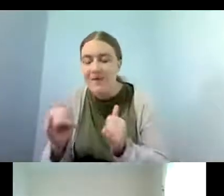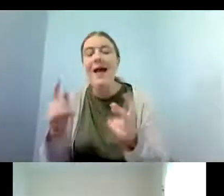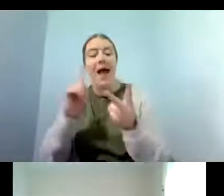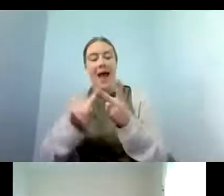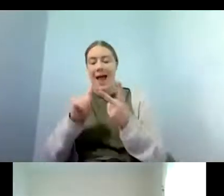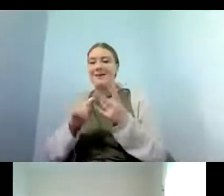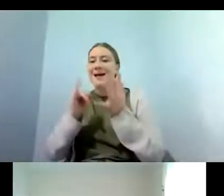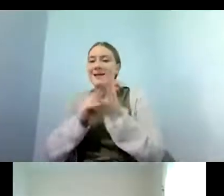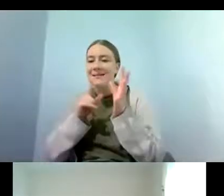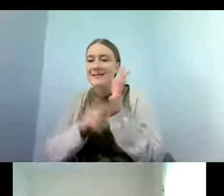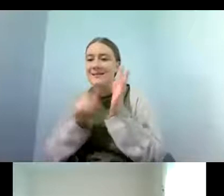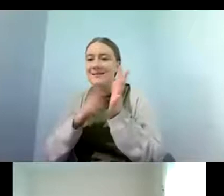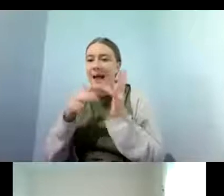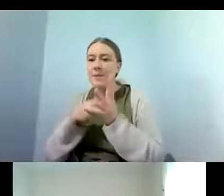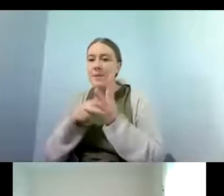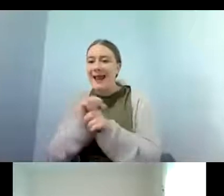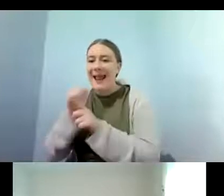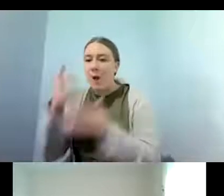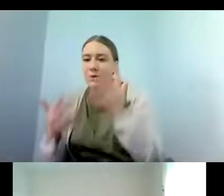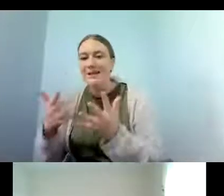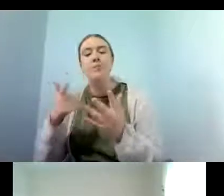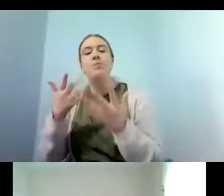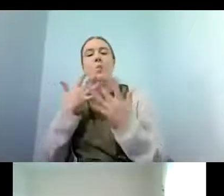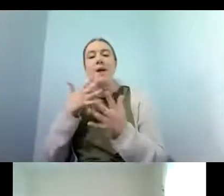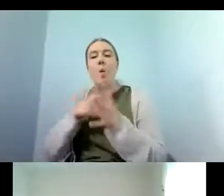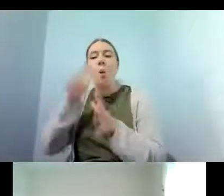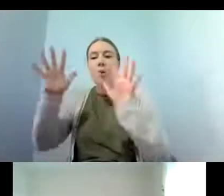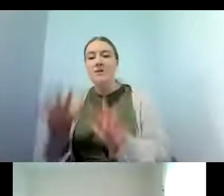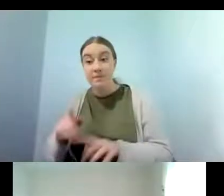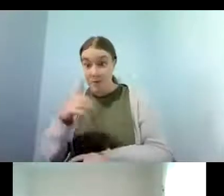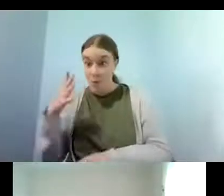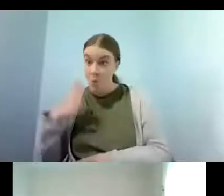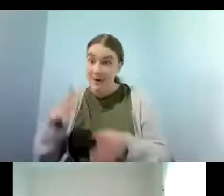and to keep up to date with that you can go to the volunteering section on our website which steph is